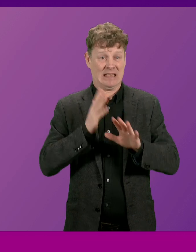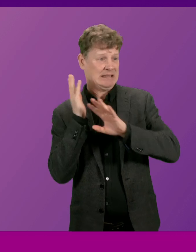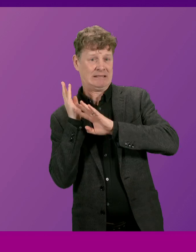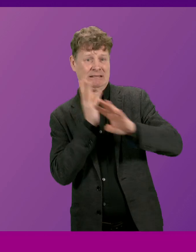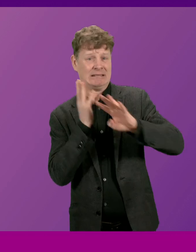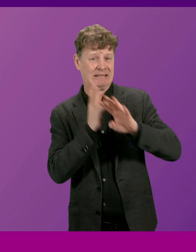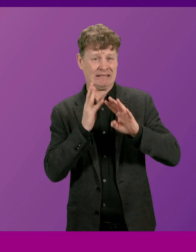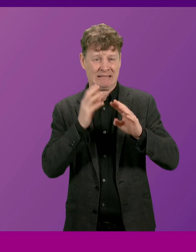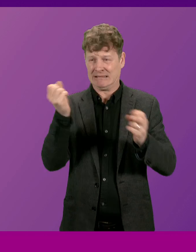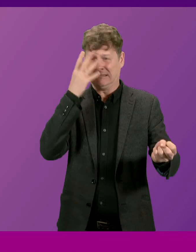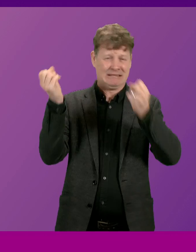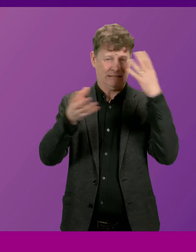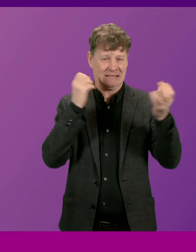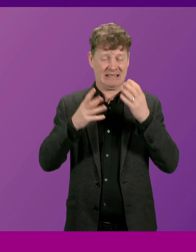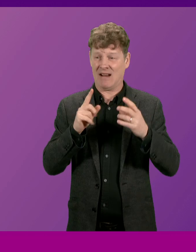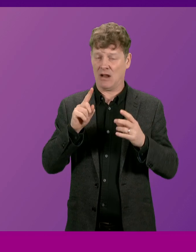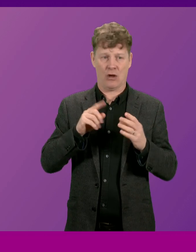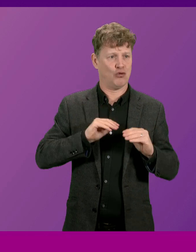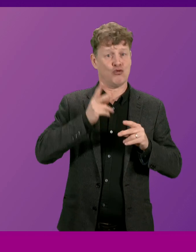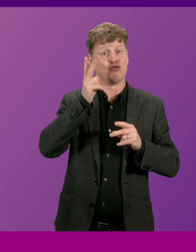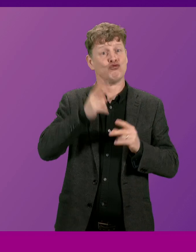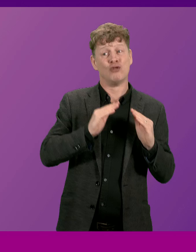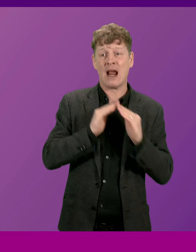bright lights and noise are the last thing those animals need as an introduction to their new home.